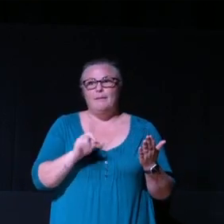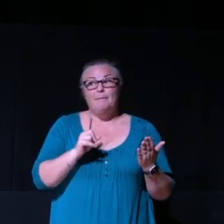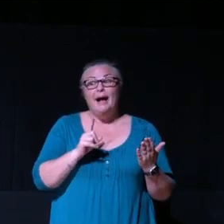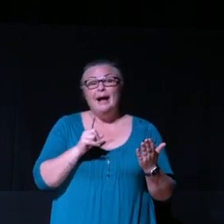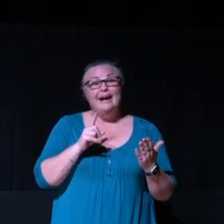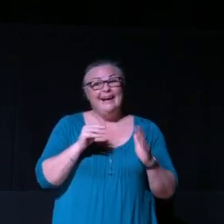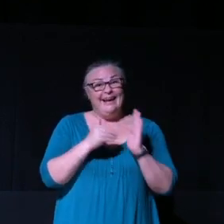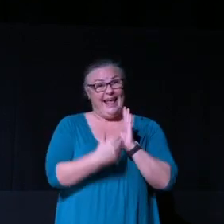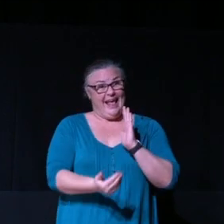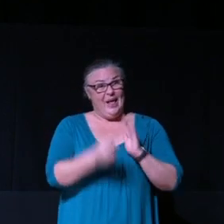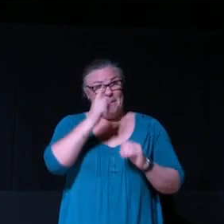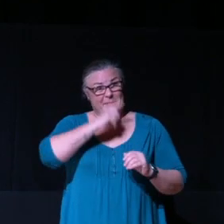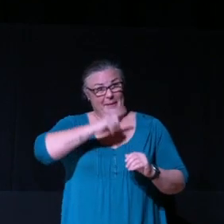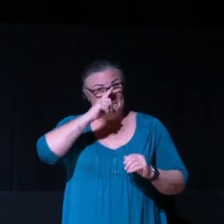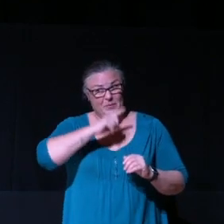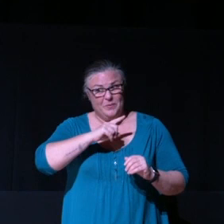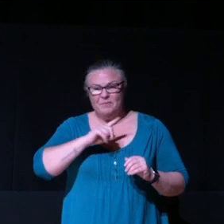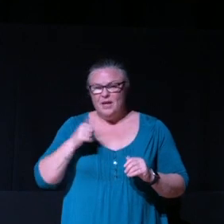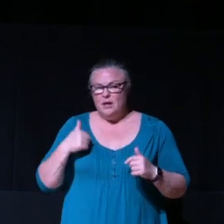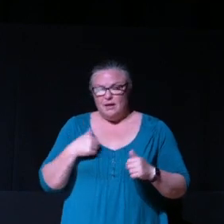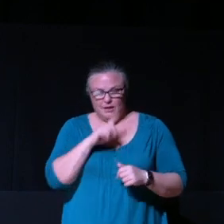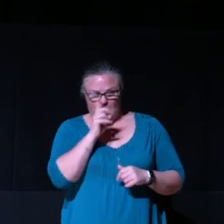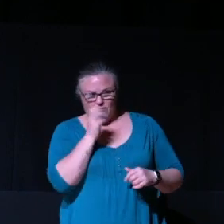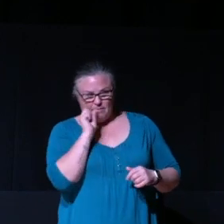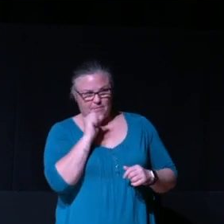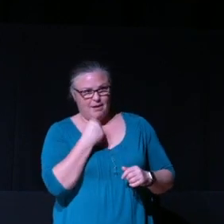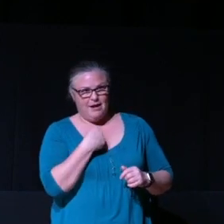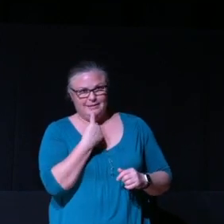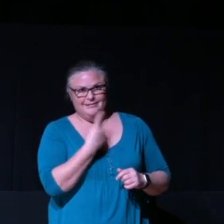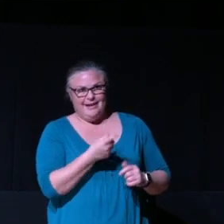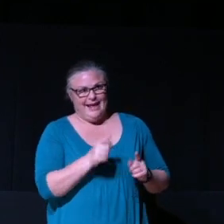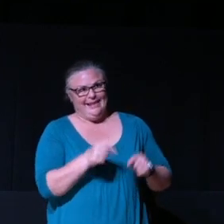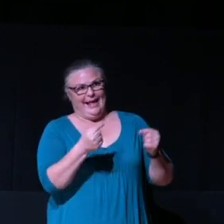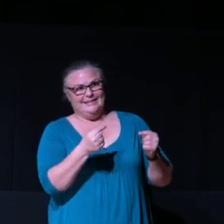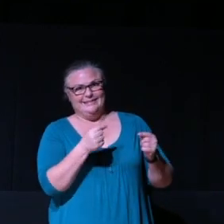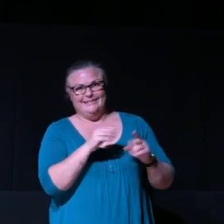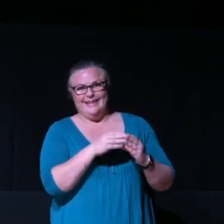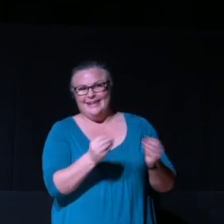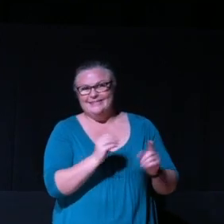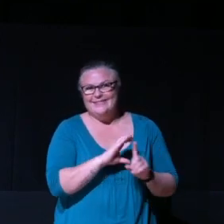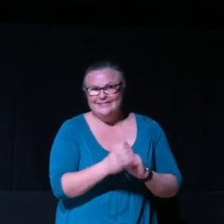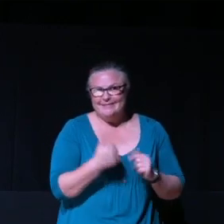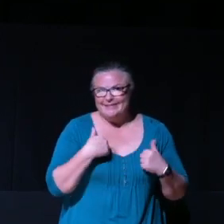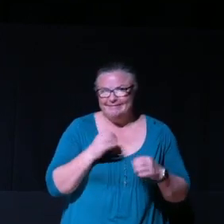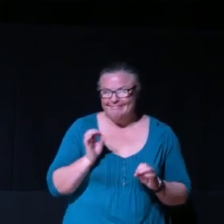I don't remember saying that just. It's true. Like I think about like my behavior.